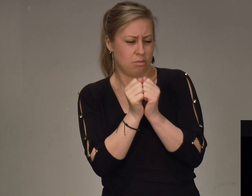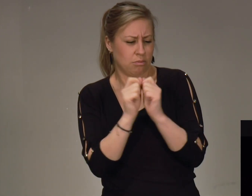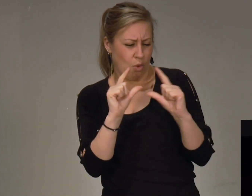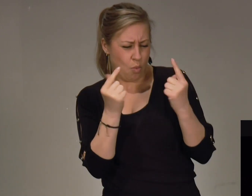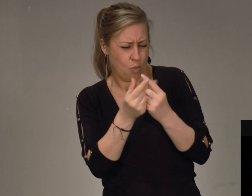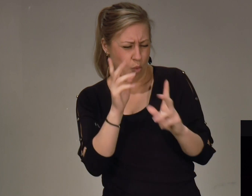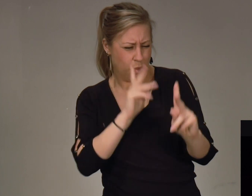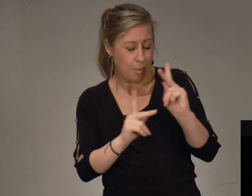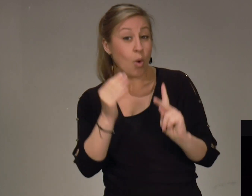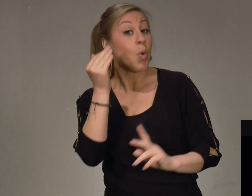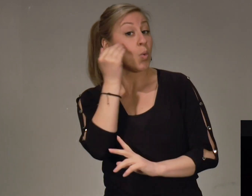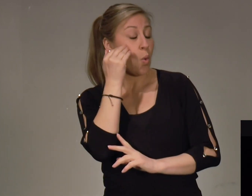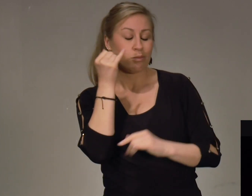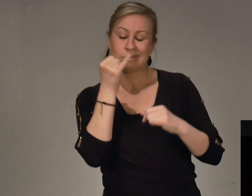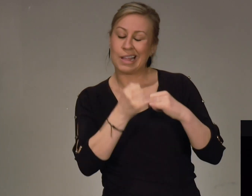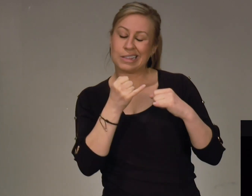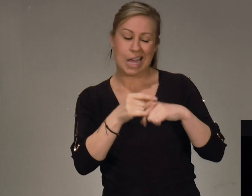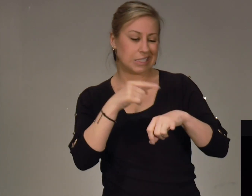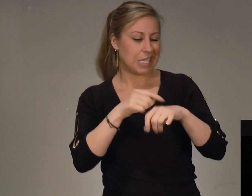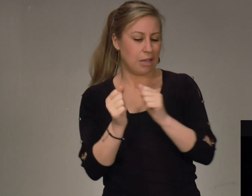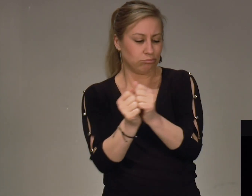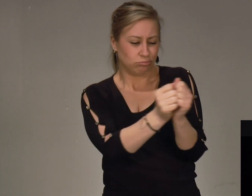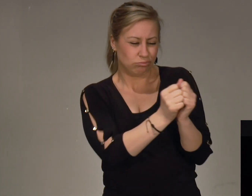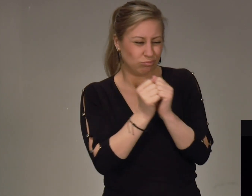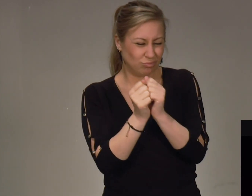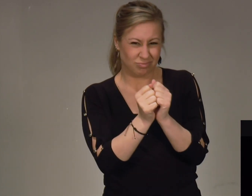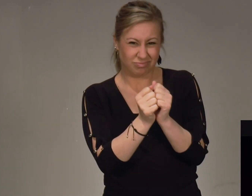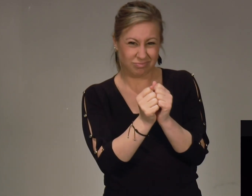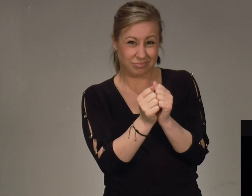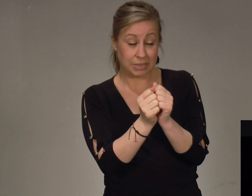time that you're all be gathered together. Maybe it was a high school